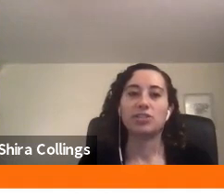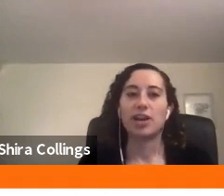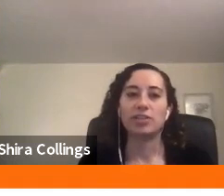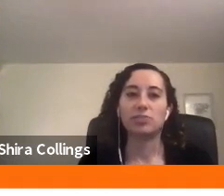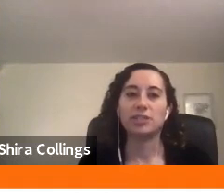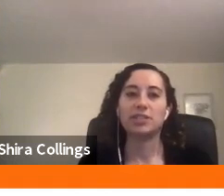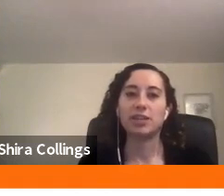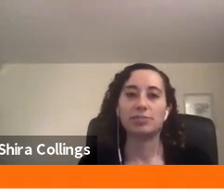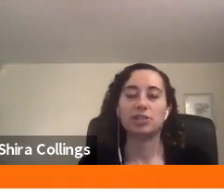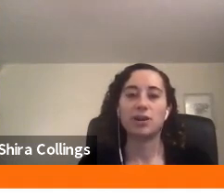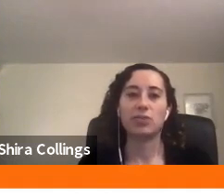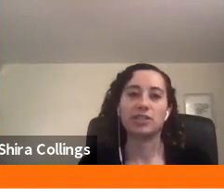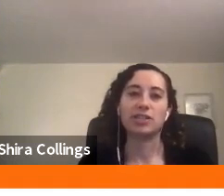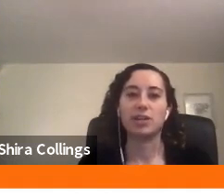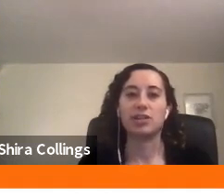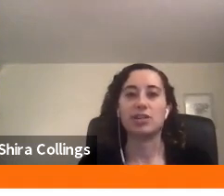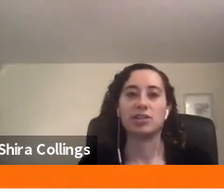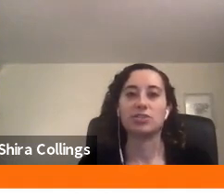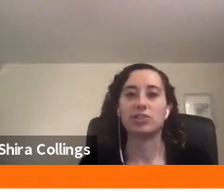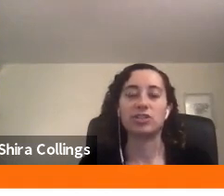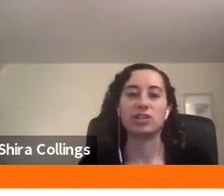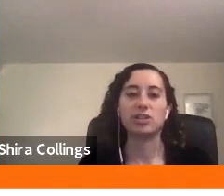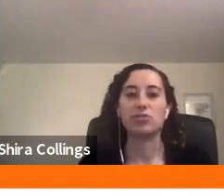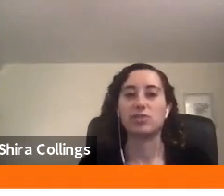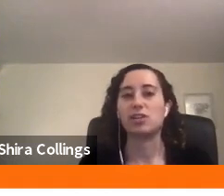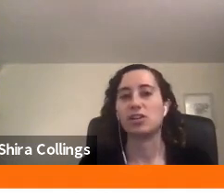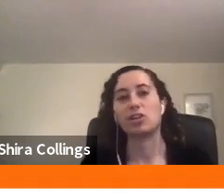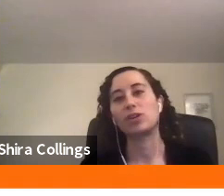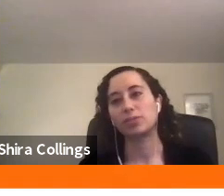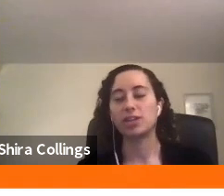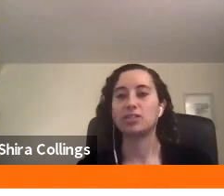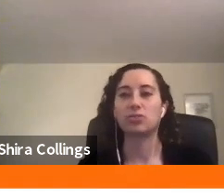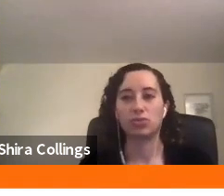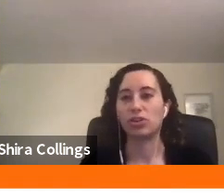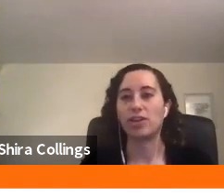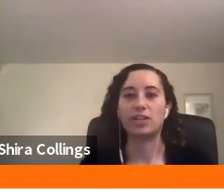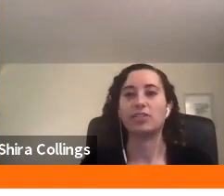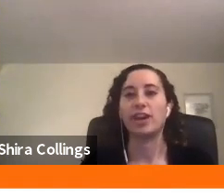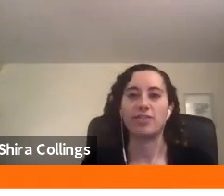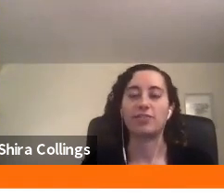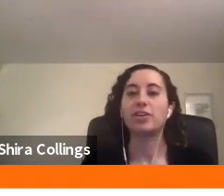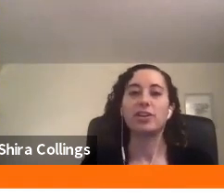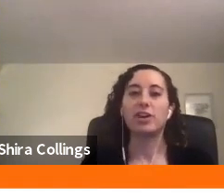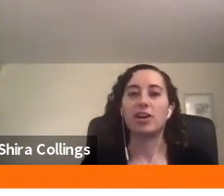promote, yeah, promote messages that are challenging weight stigma . And then challenge mis conceptions of